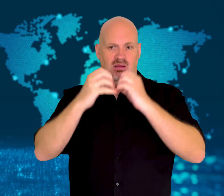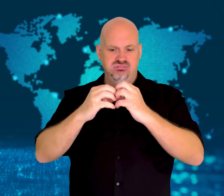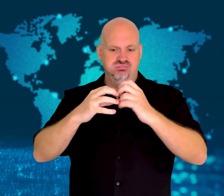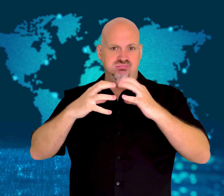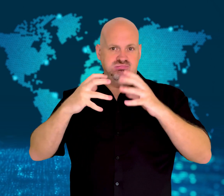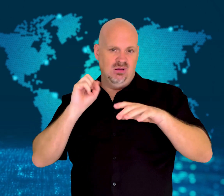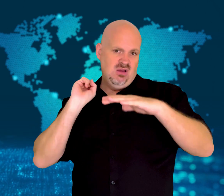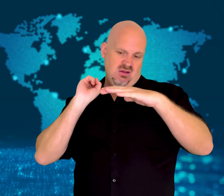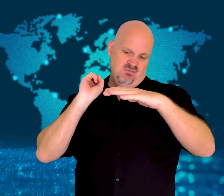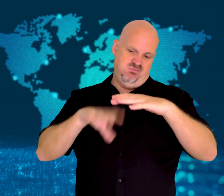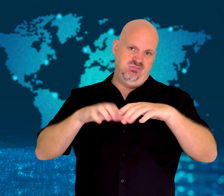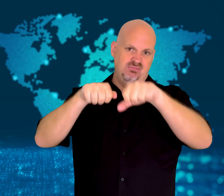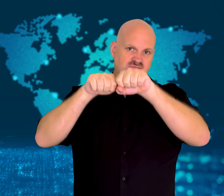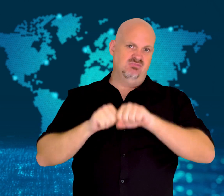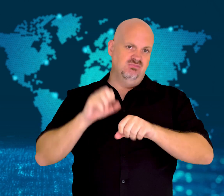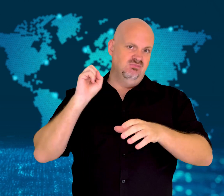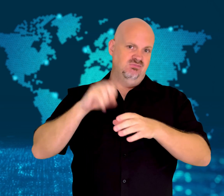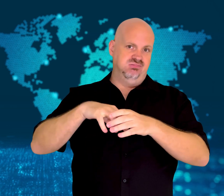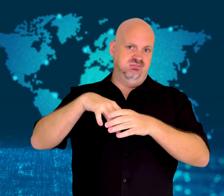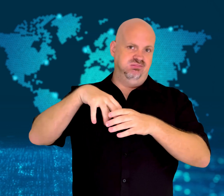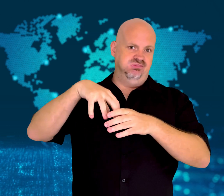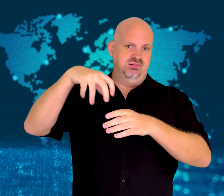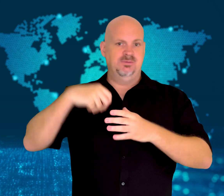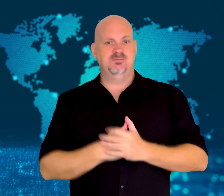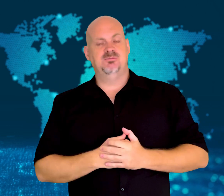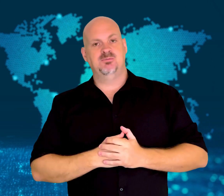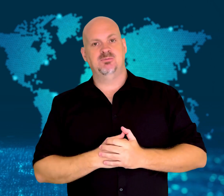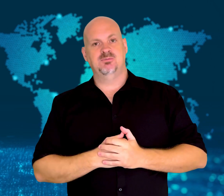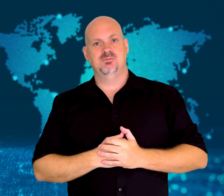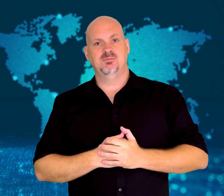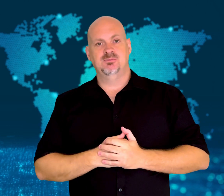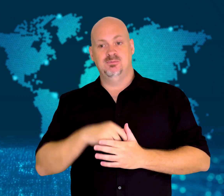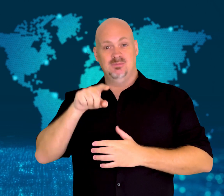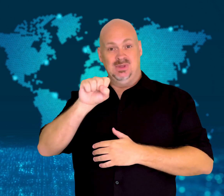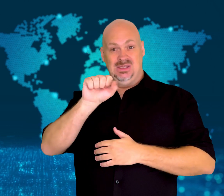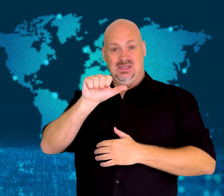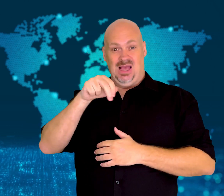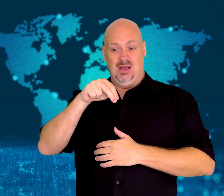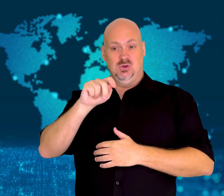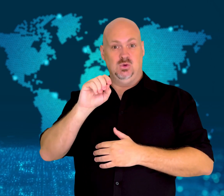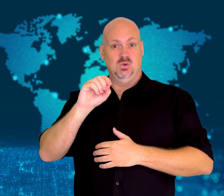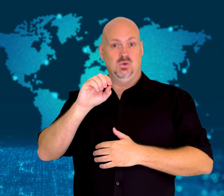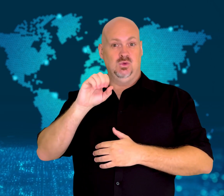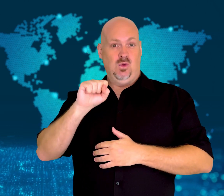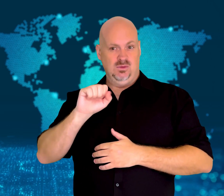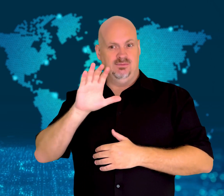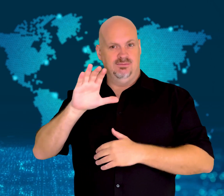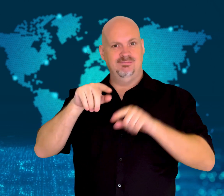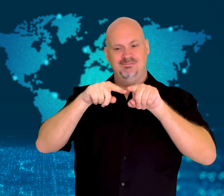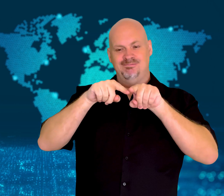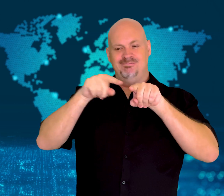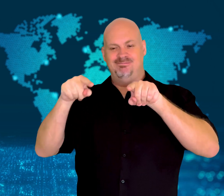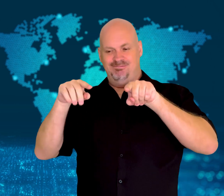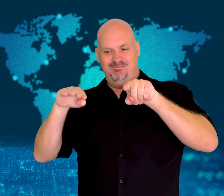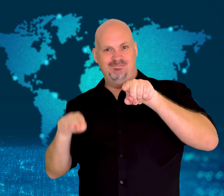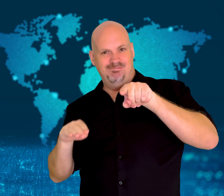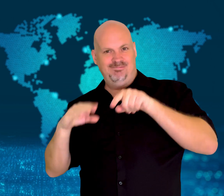the officers who threw a gas grenade into the car.